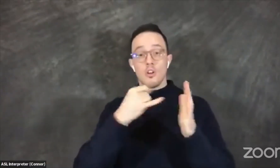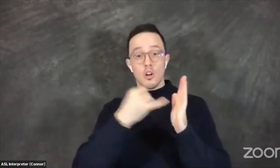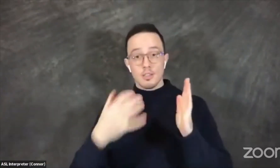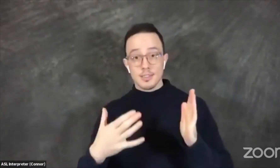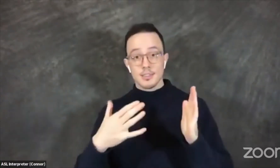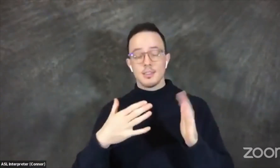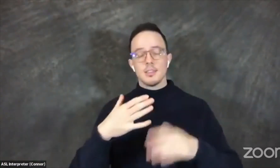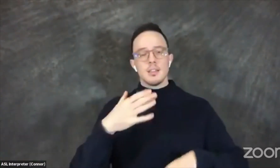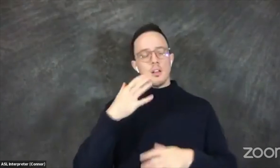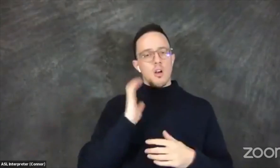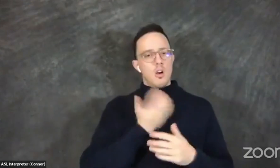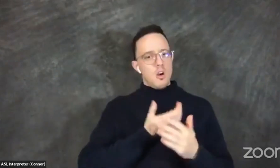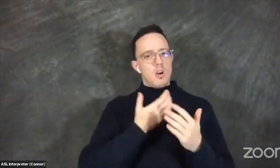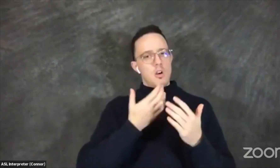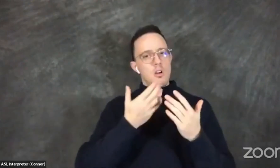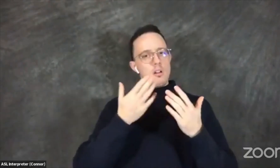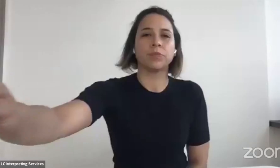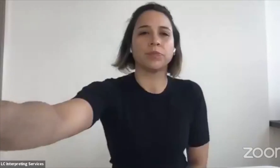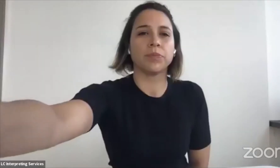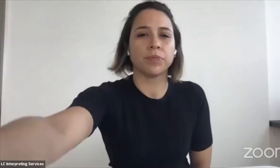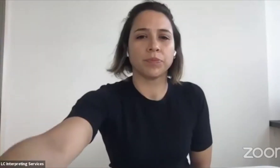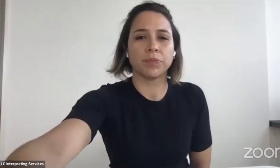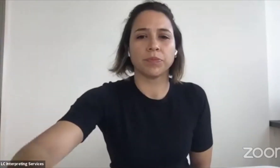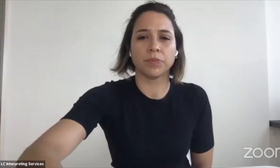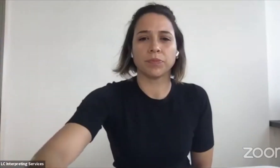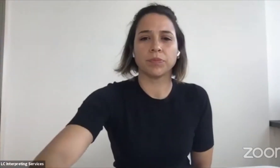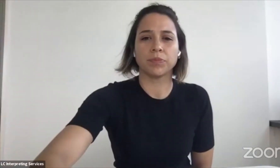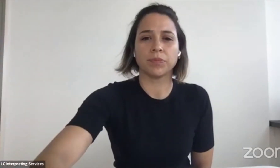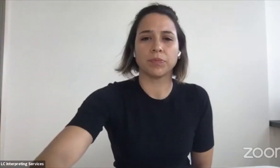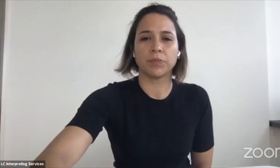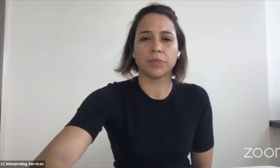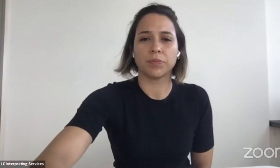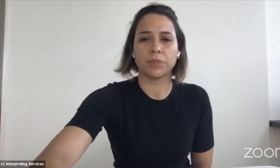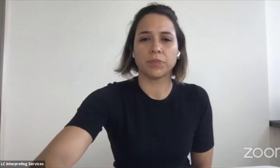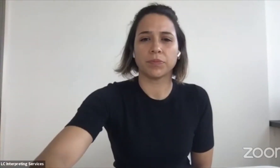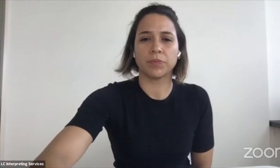AS AN OPPORTUNITY WAY TO ADDRESS THE MANY CHALLENGES THERE ARE BEFORE US,